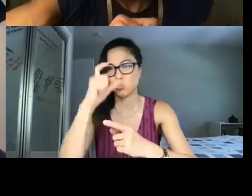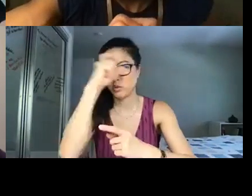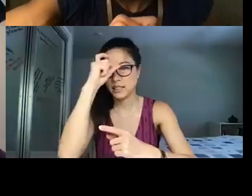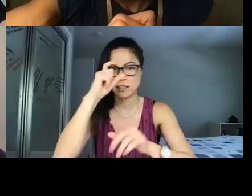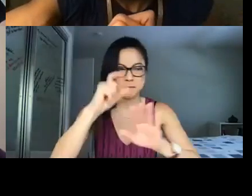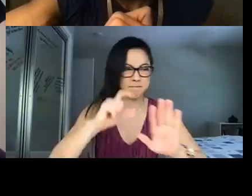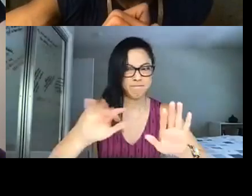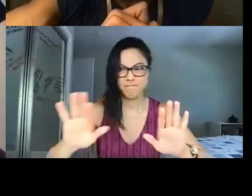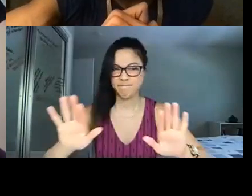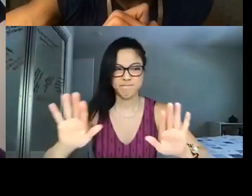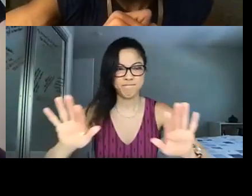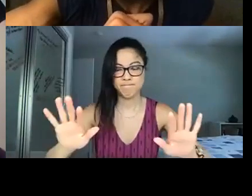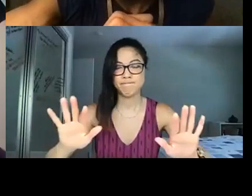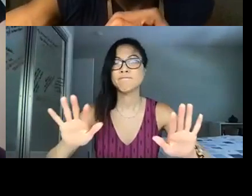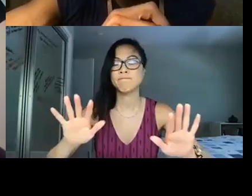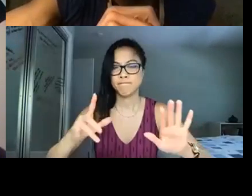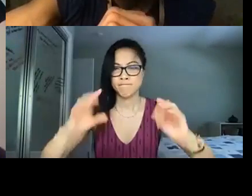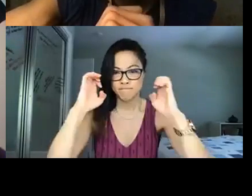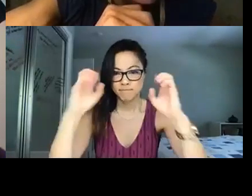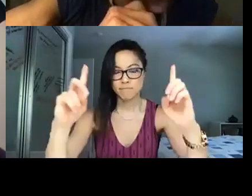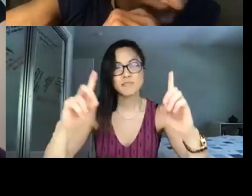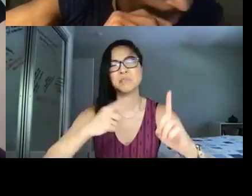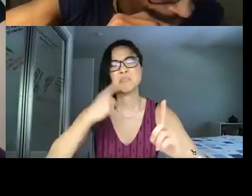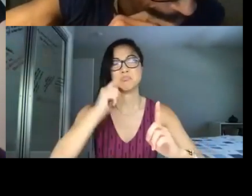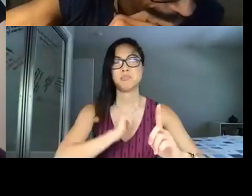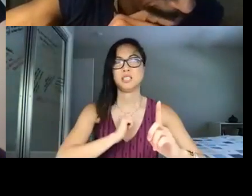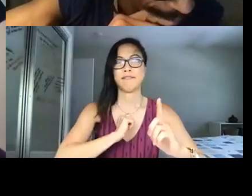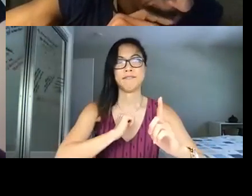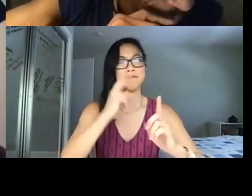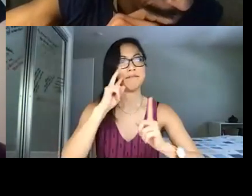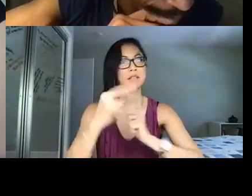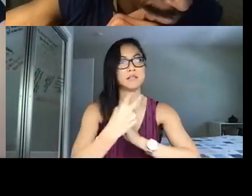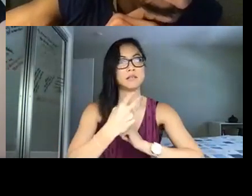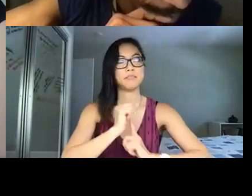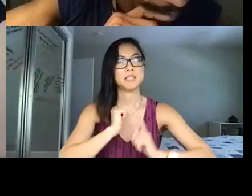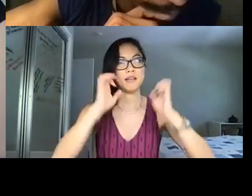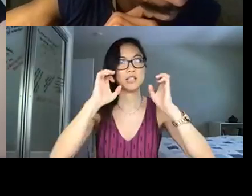situations. That's the longest part of of my career has been